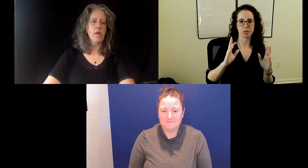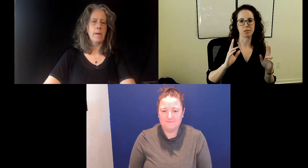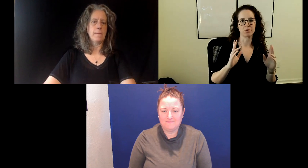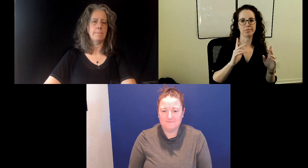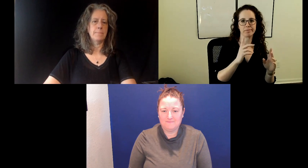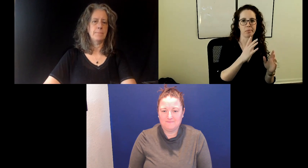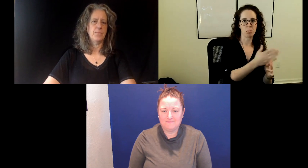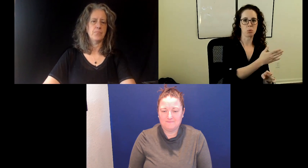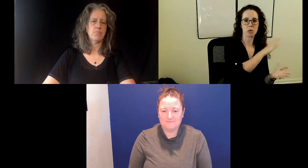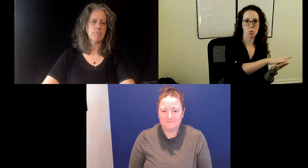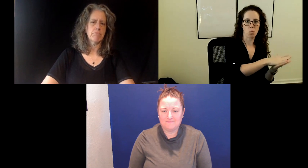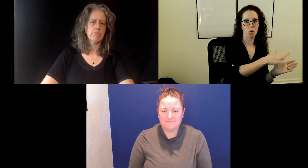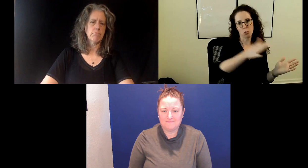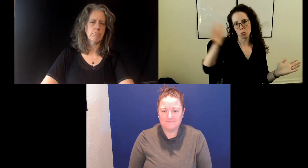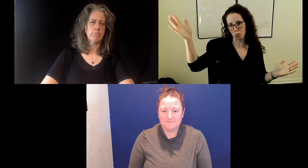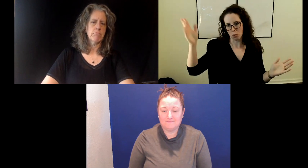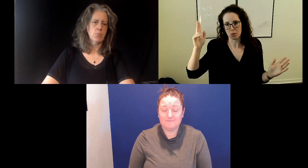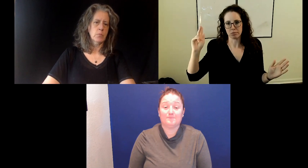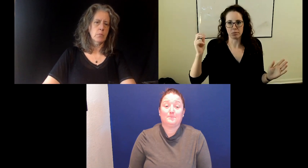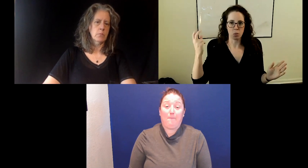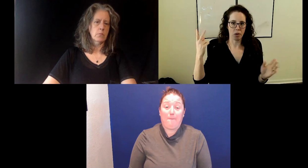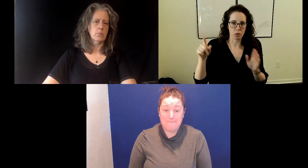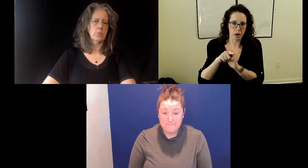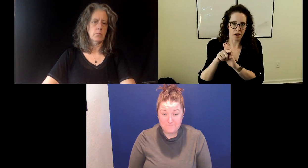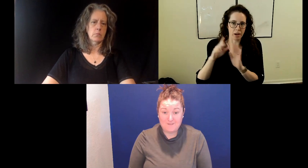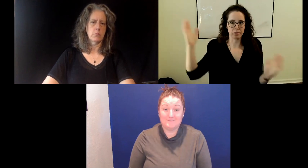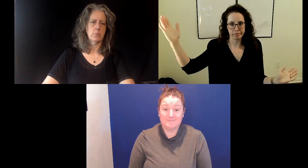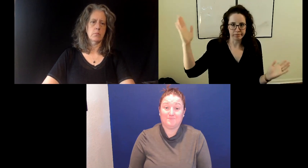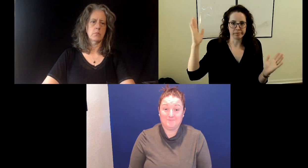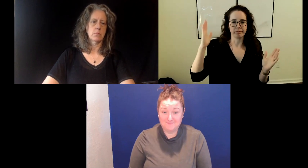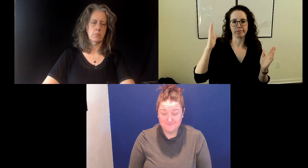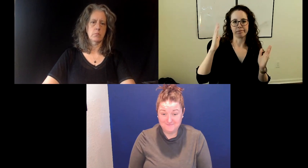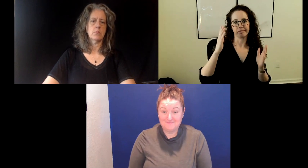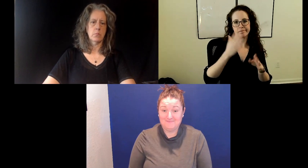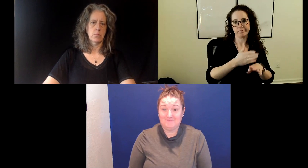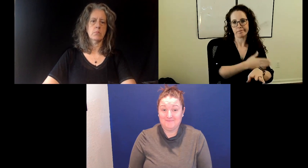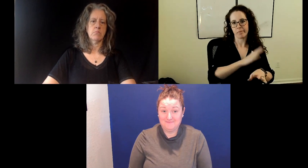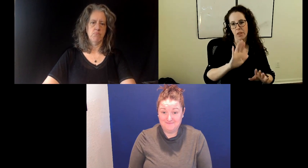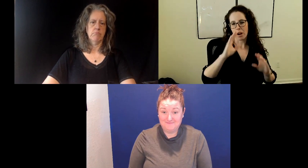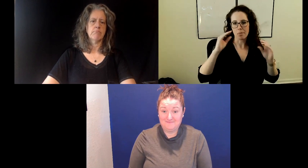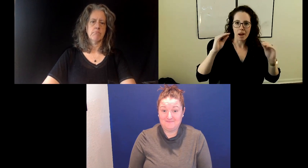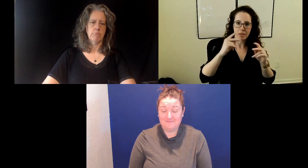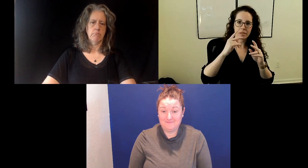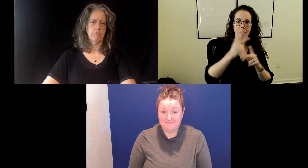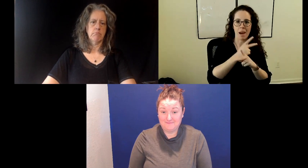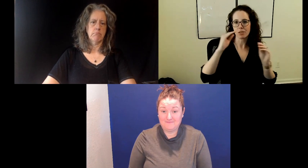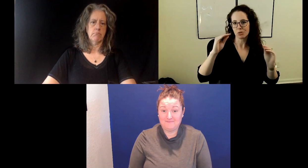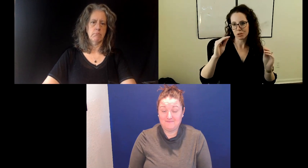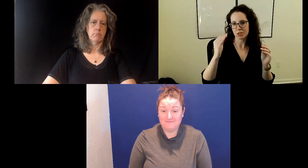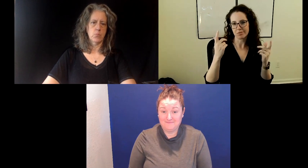you know as a special assistants to teach them and it goes k through 12 so i could get all levels um